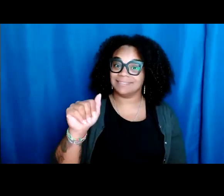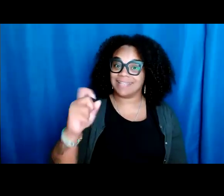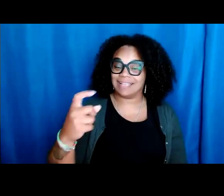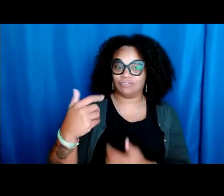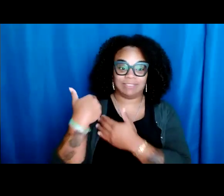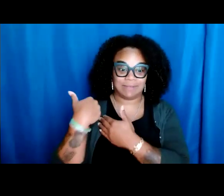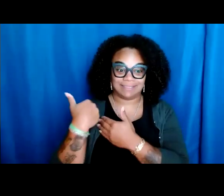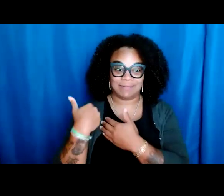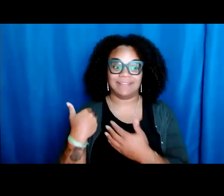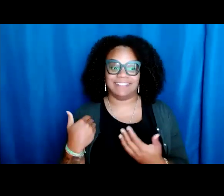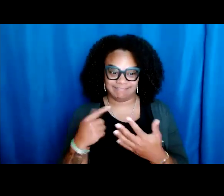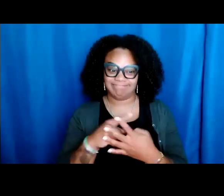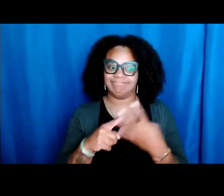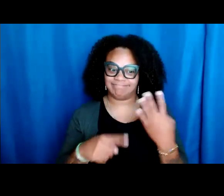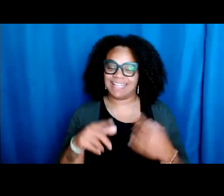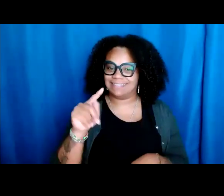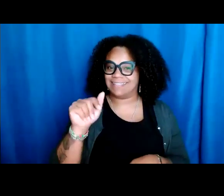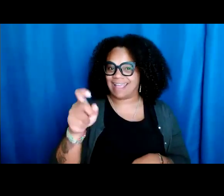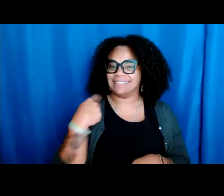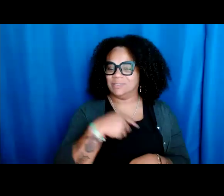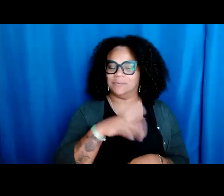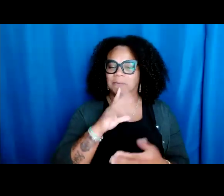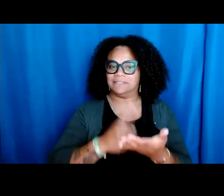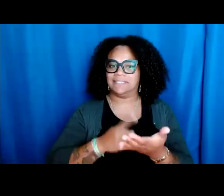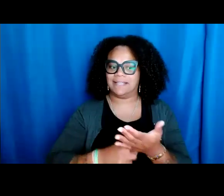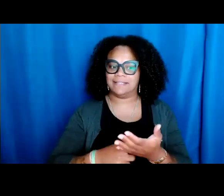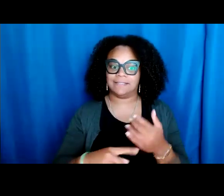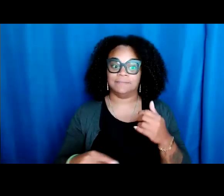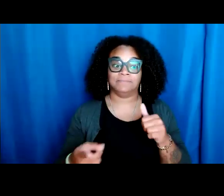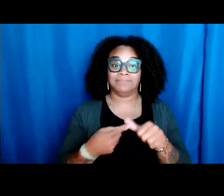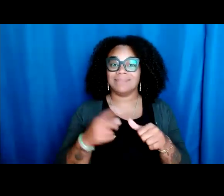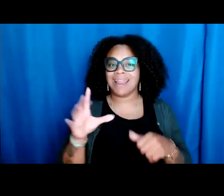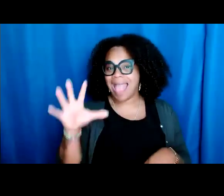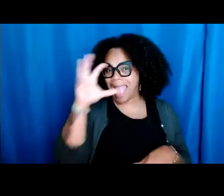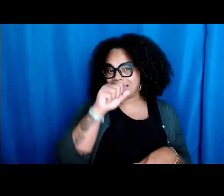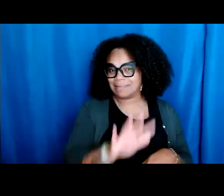taxes that we are going to be speaking about. We will talk about Estimated Tax Payments,